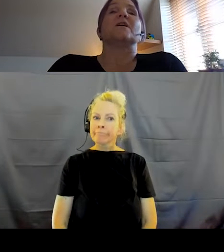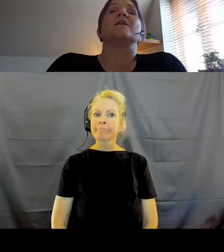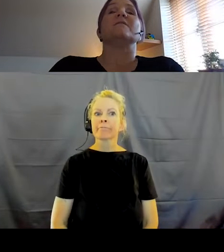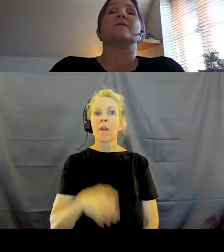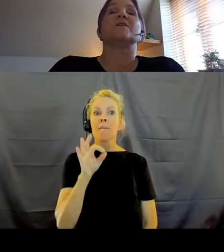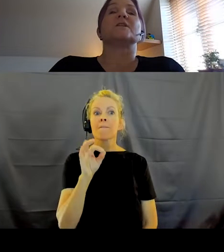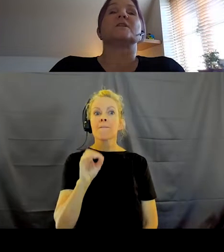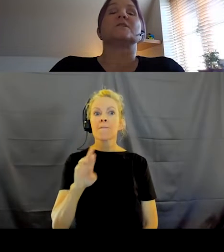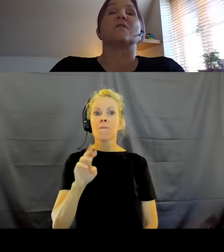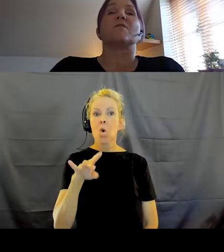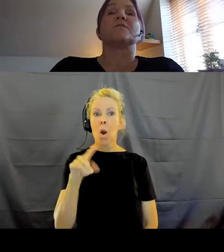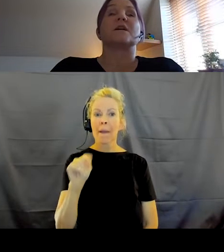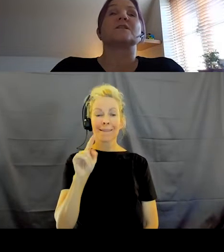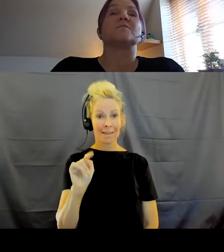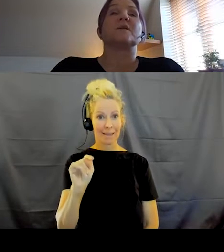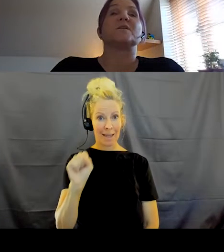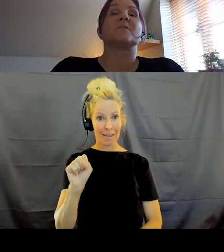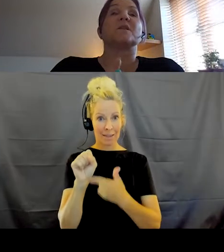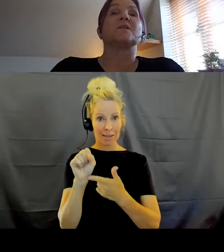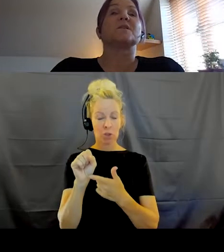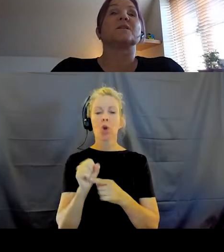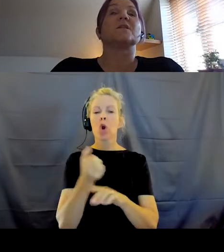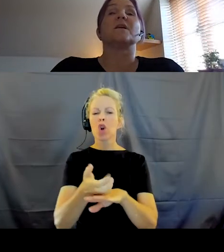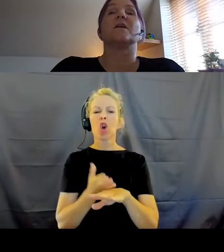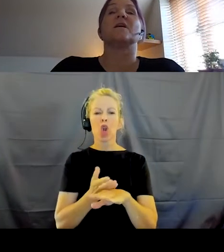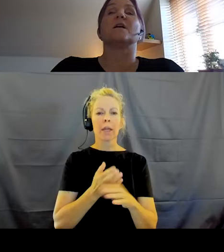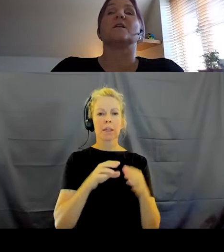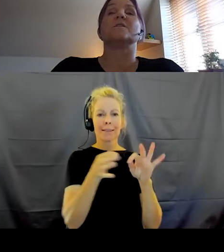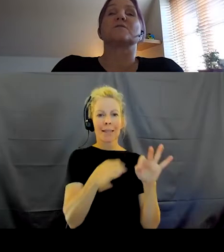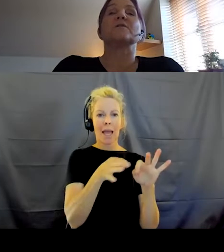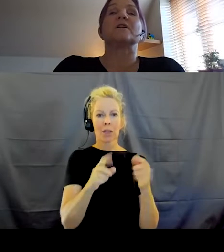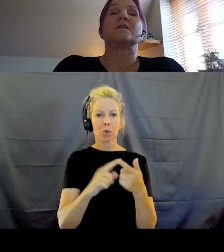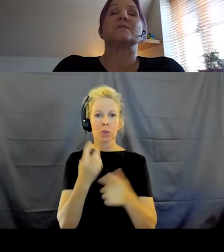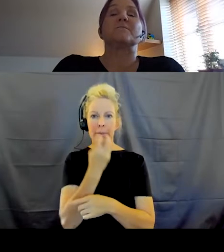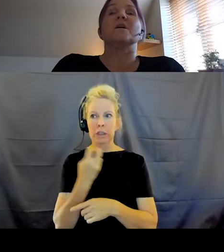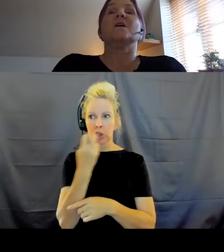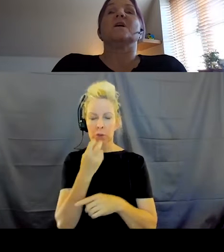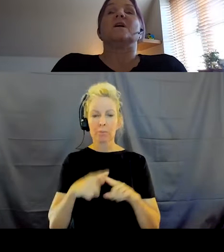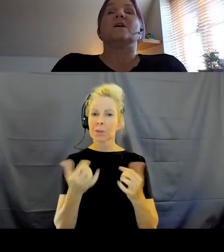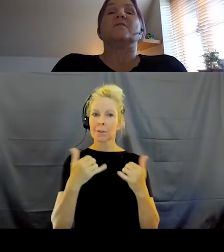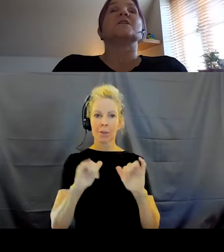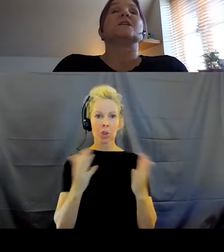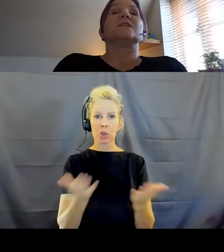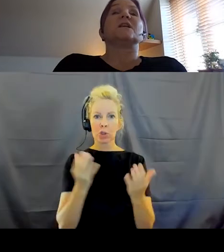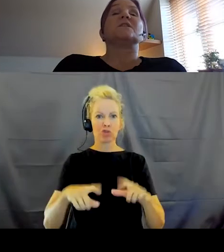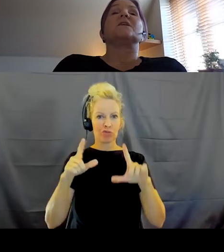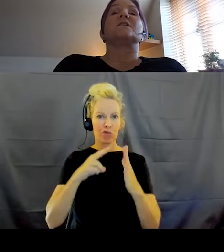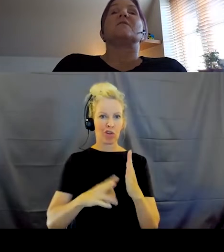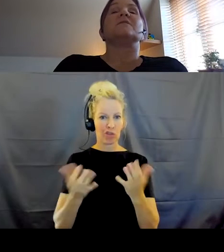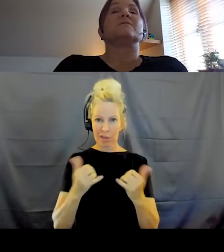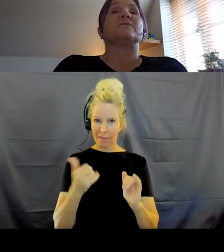early versions of speech. It still herein screen readers. If you are listening to this it sounds